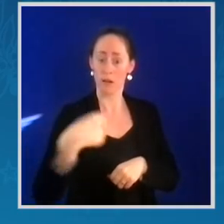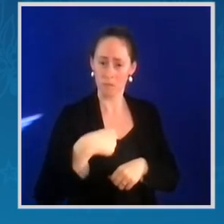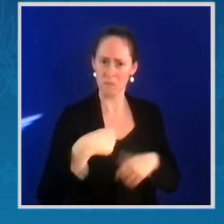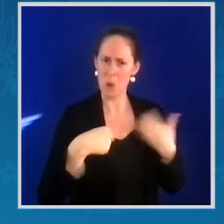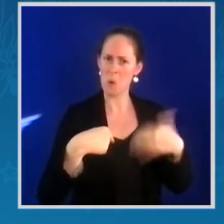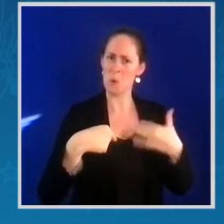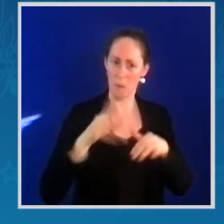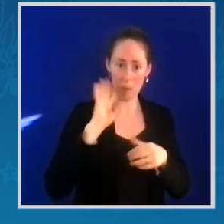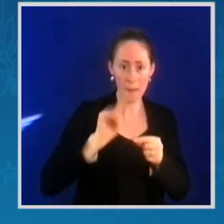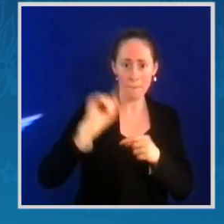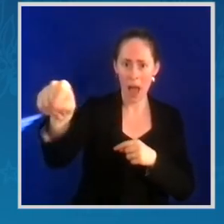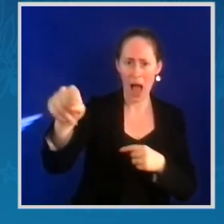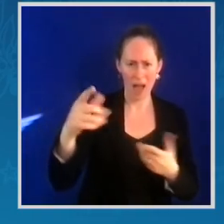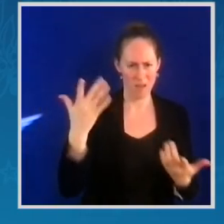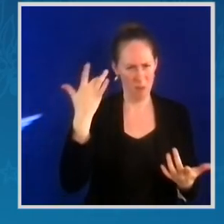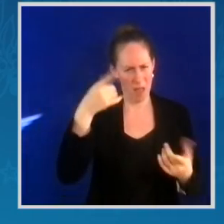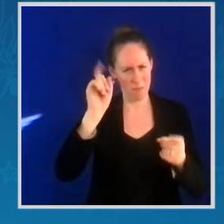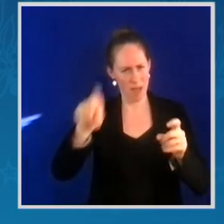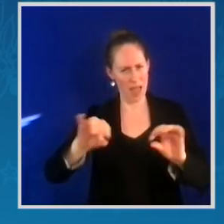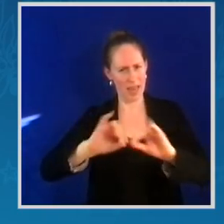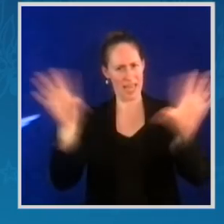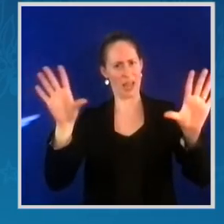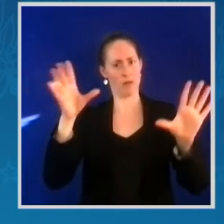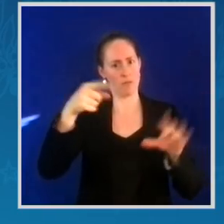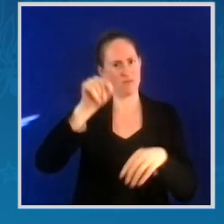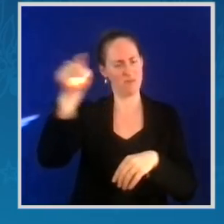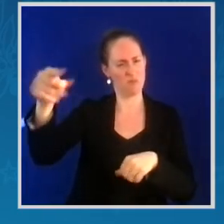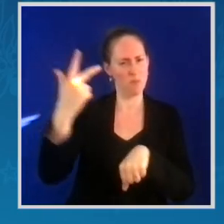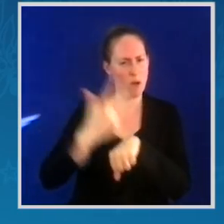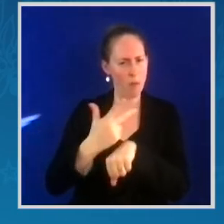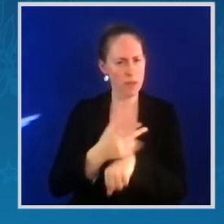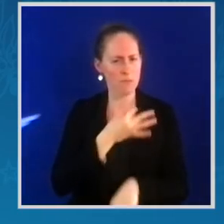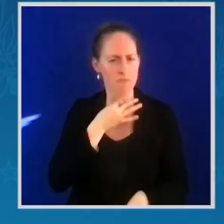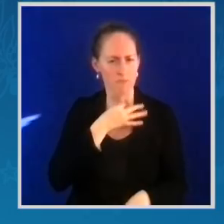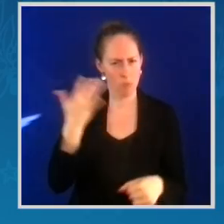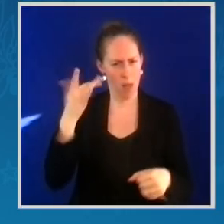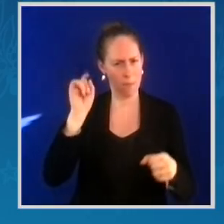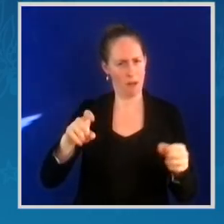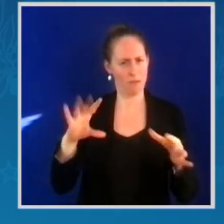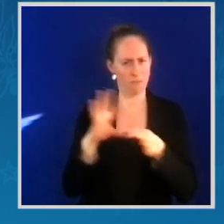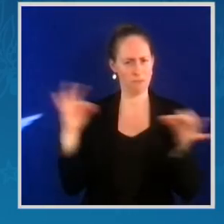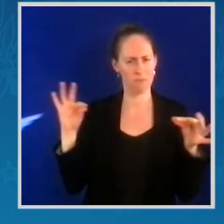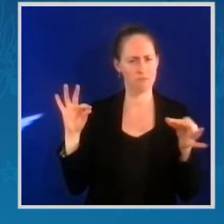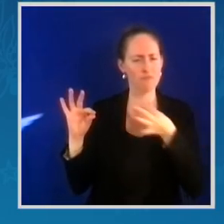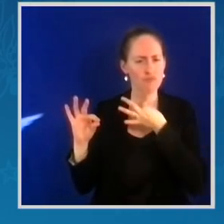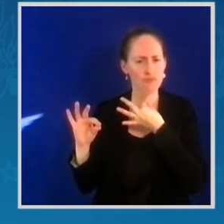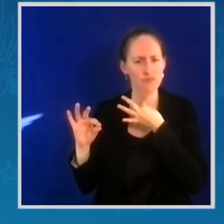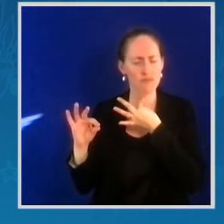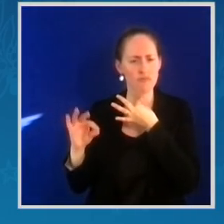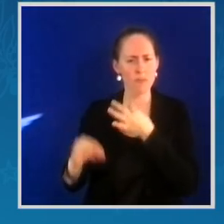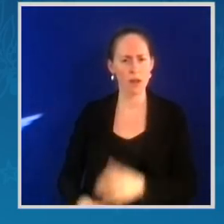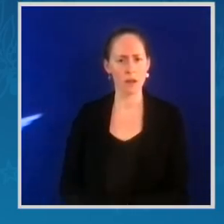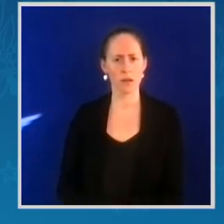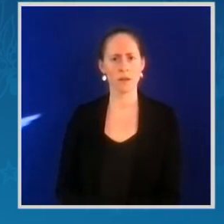while in Guatemala? Are you worried that it may have drowned out your message of hope? And then on the domestic policy front,